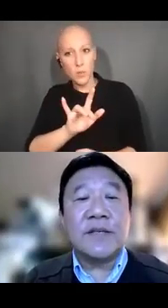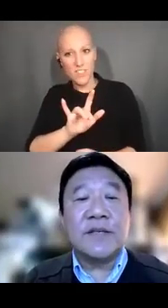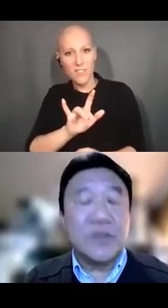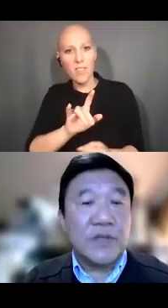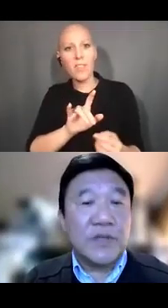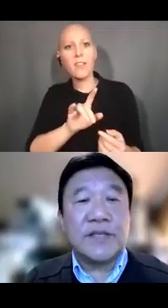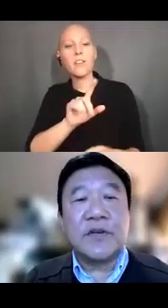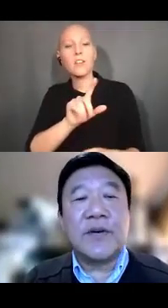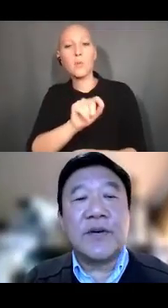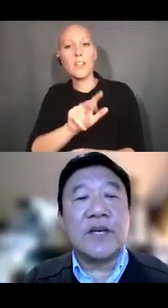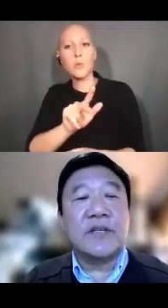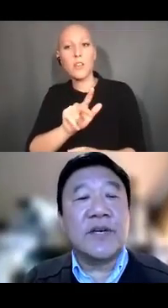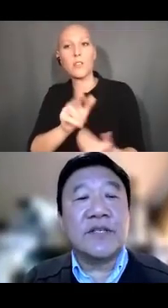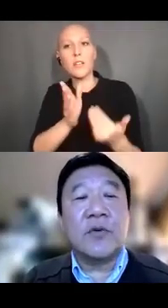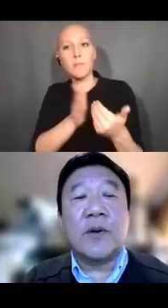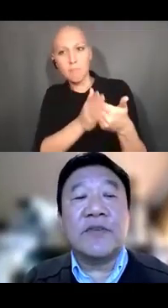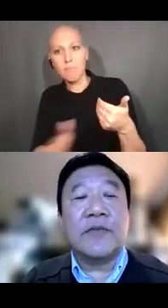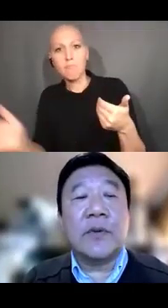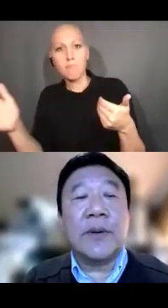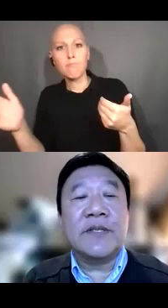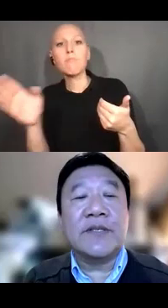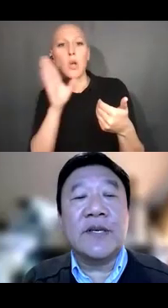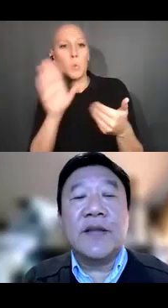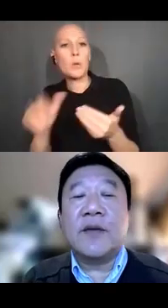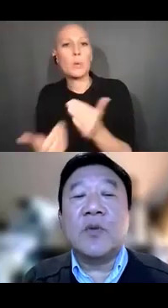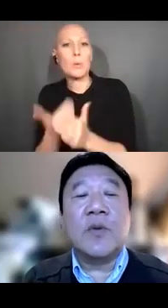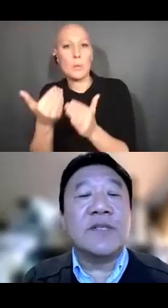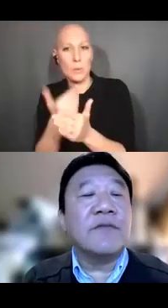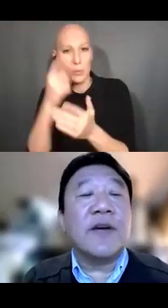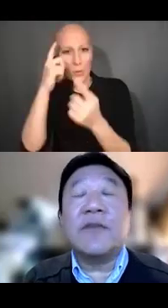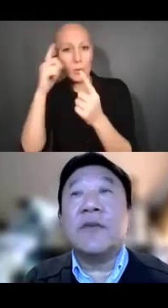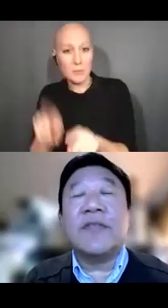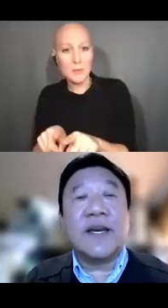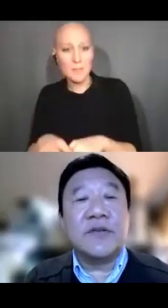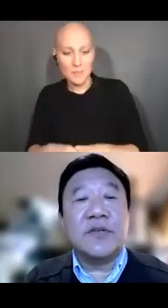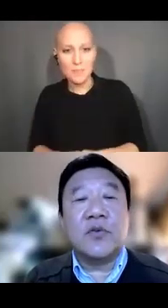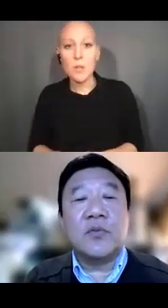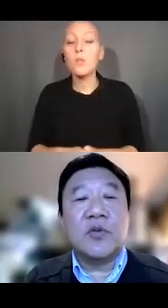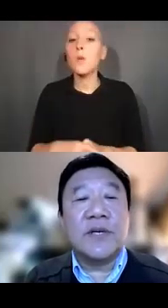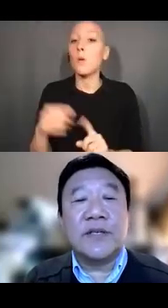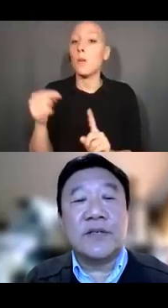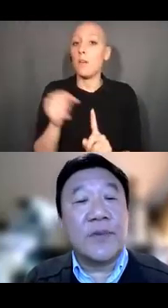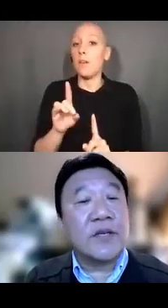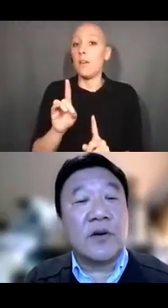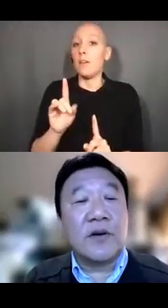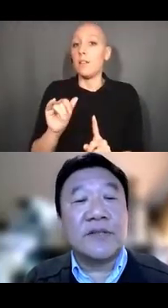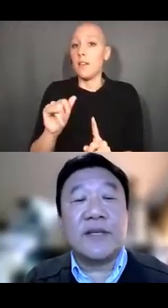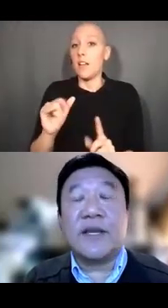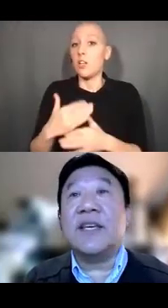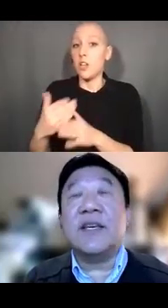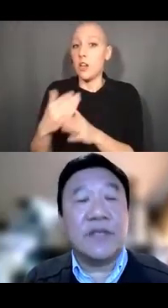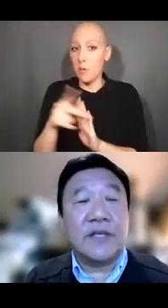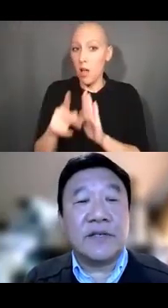This one is for grants, contracts, cooperative agreements that requested 500,000 or more in direct costs in any given year.